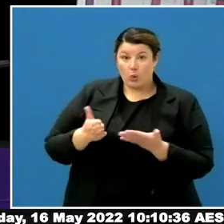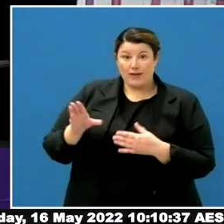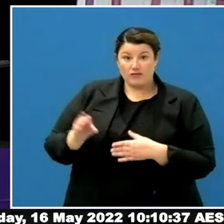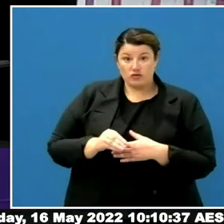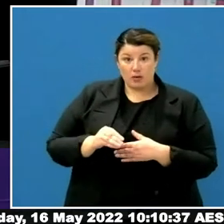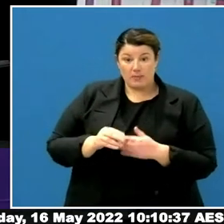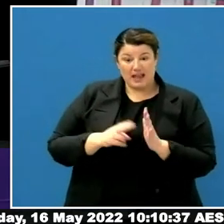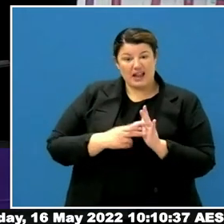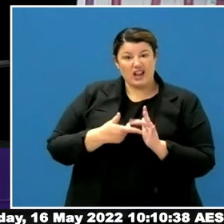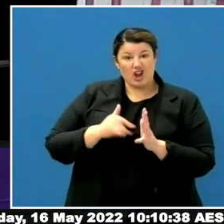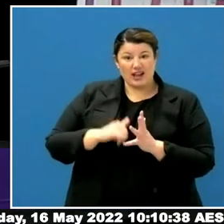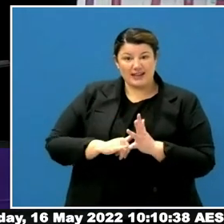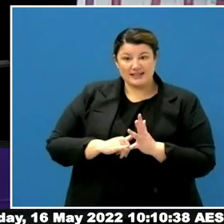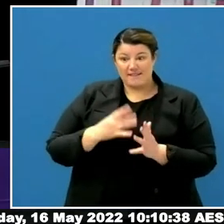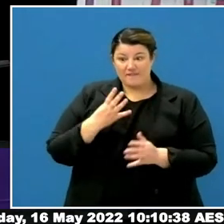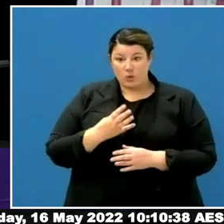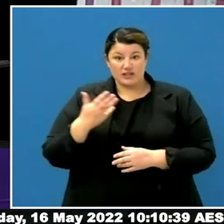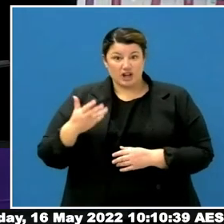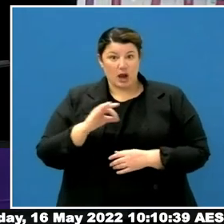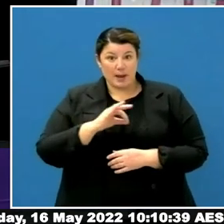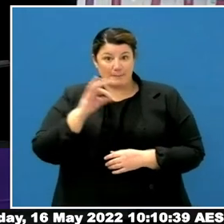per cent, compared with 17 per cent in 2016/17.